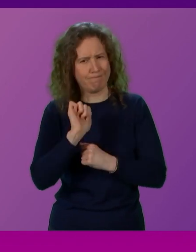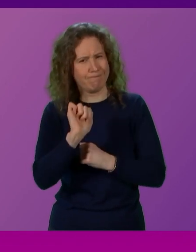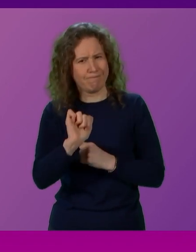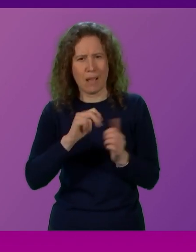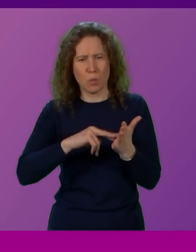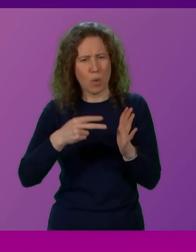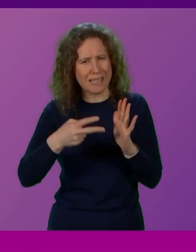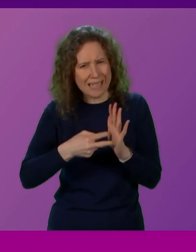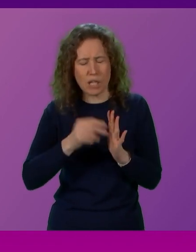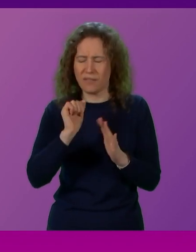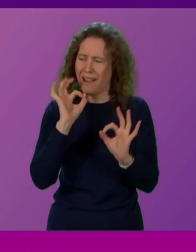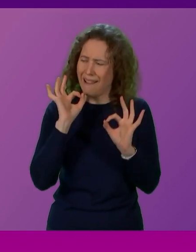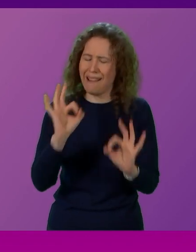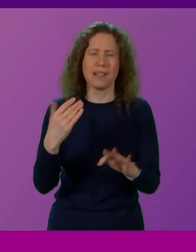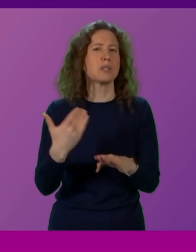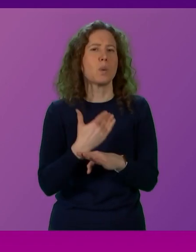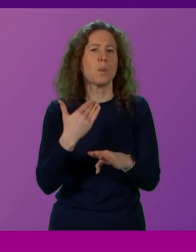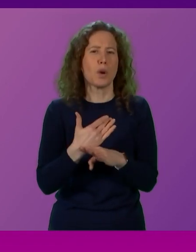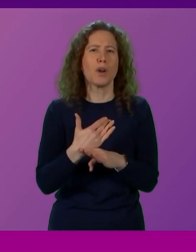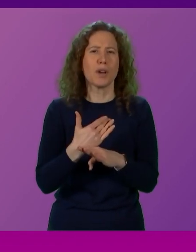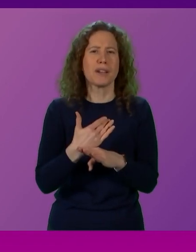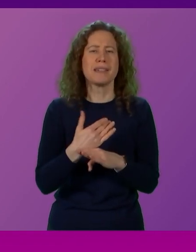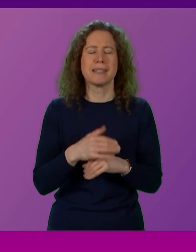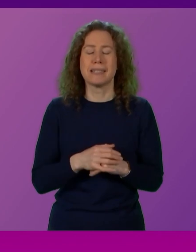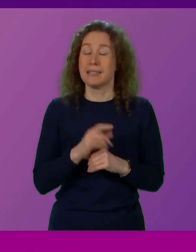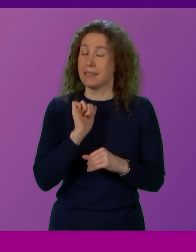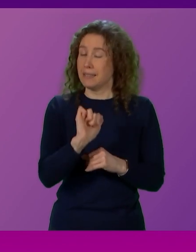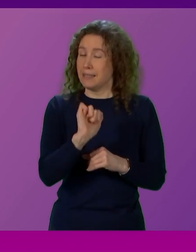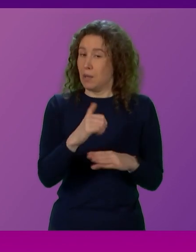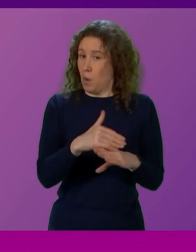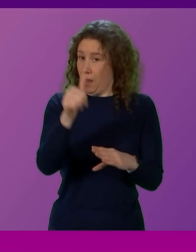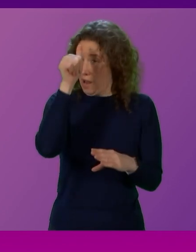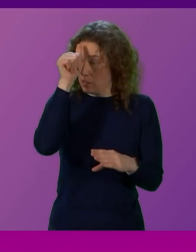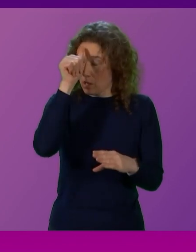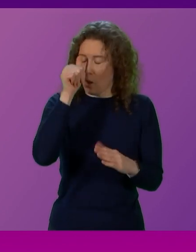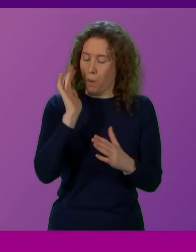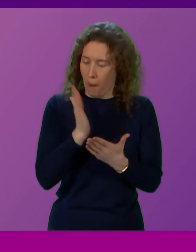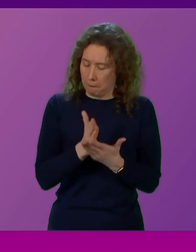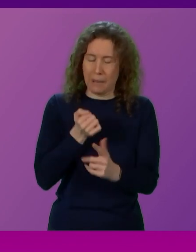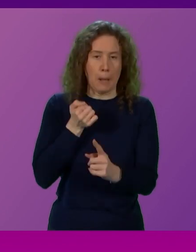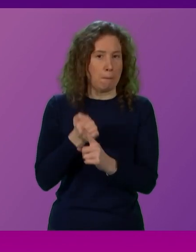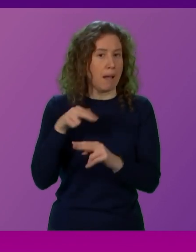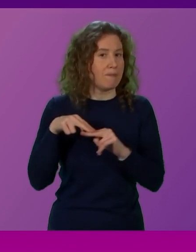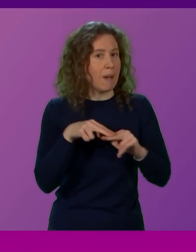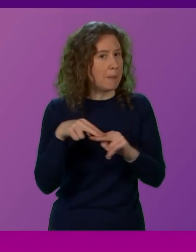for the excellent work that it does, which has an impact on families across Scotland—we